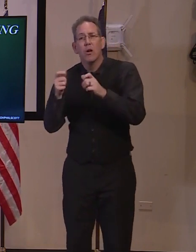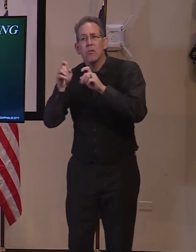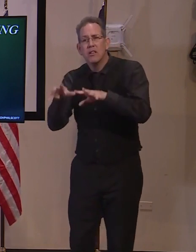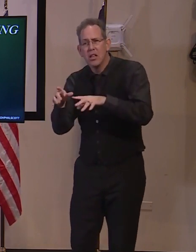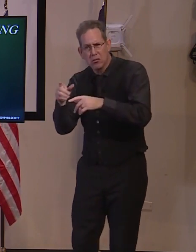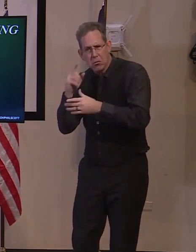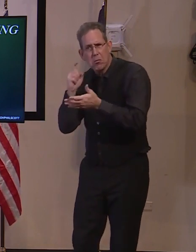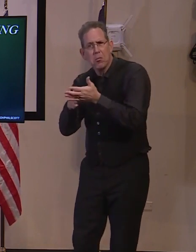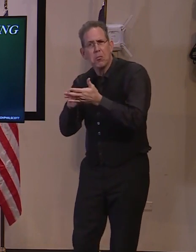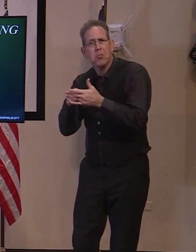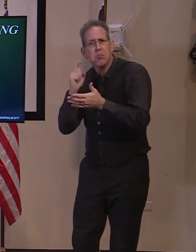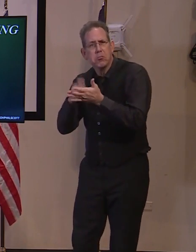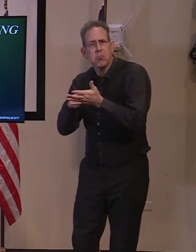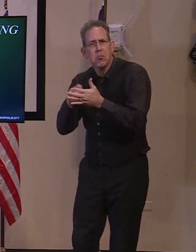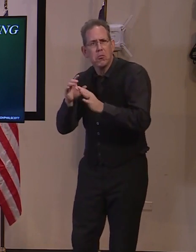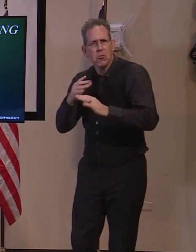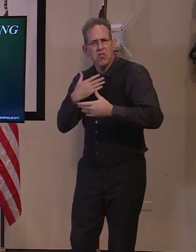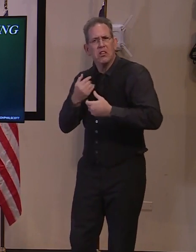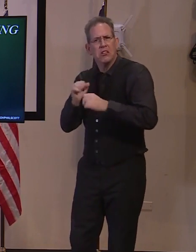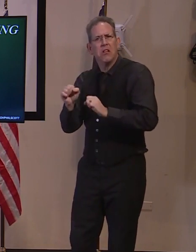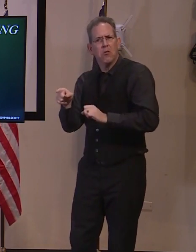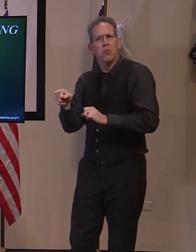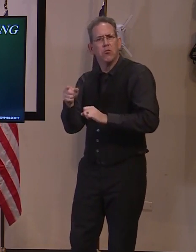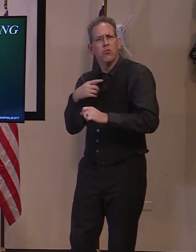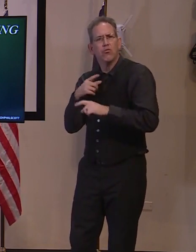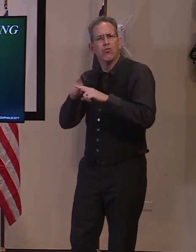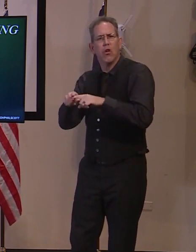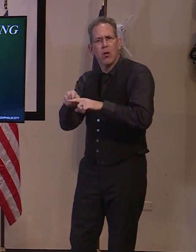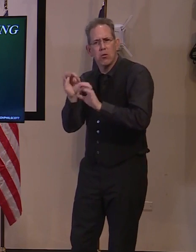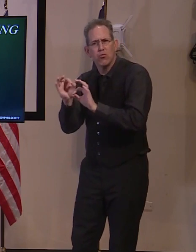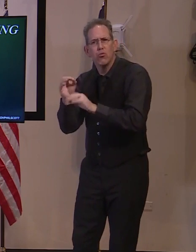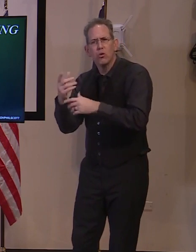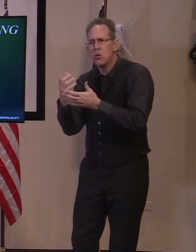identifying cases in schools and certainly helps us enabling students to